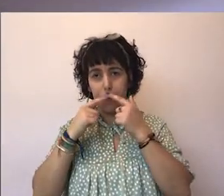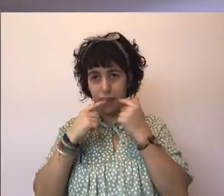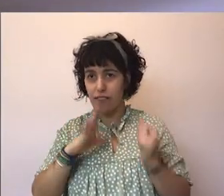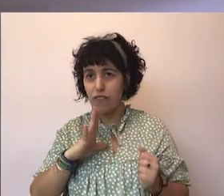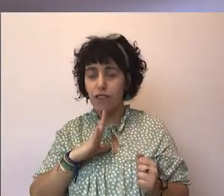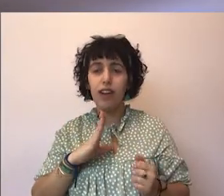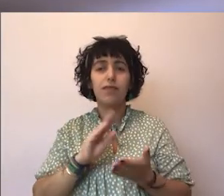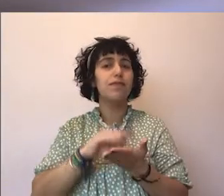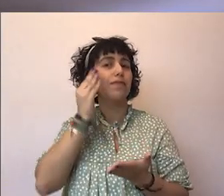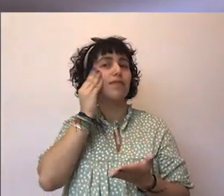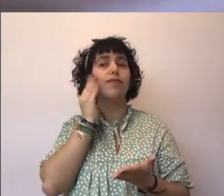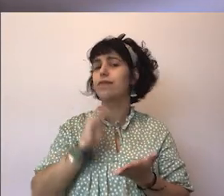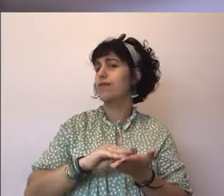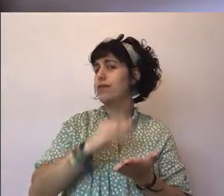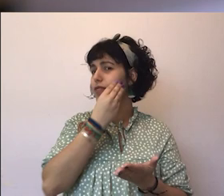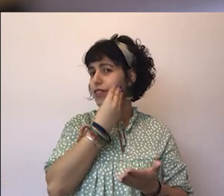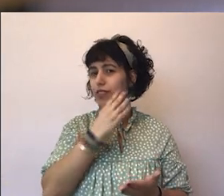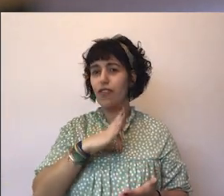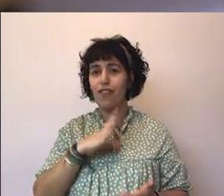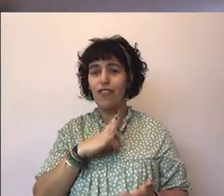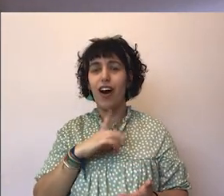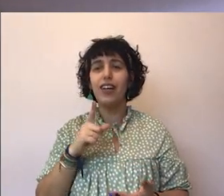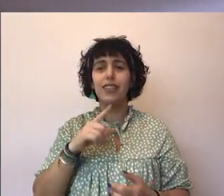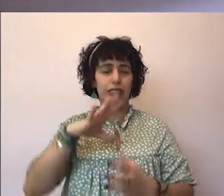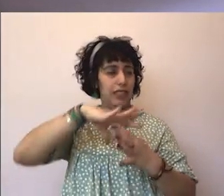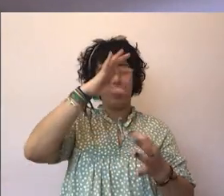it grows straight and black. Some of them say "you have very nice mustaches"